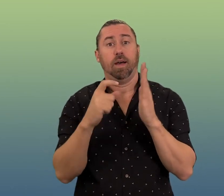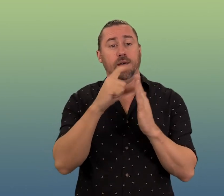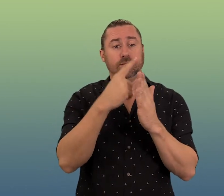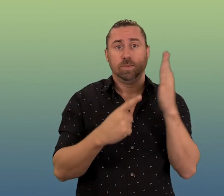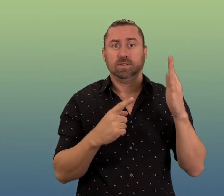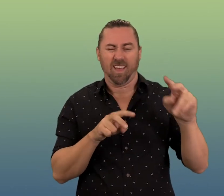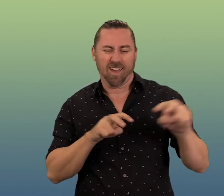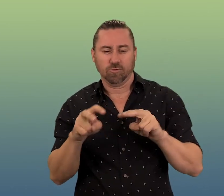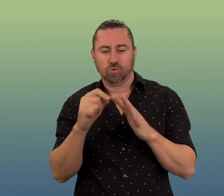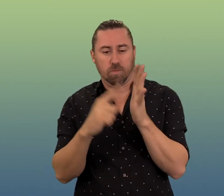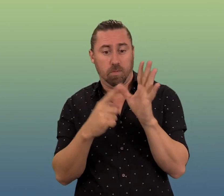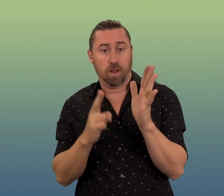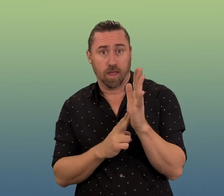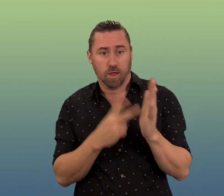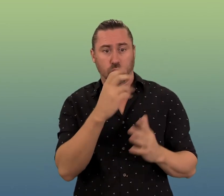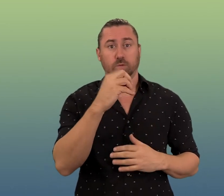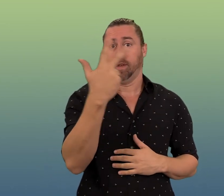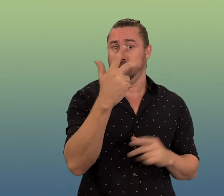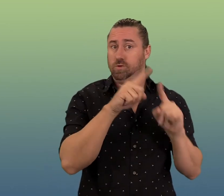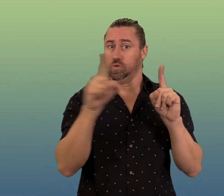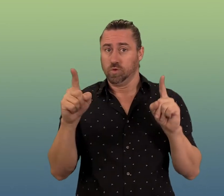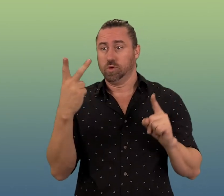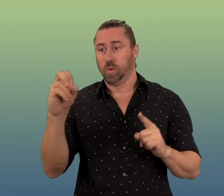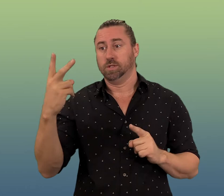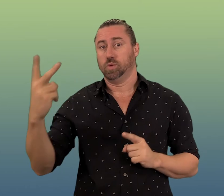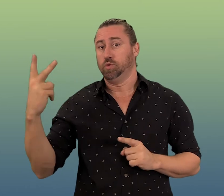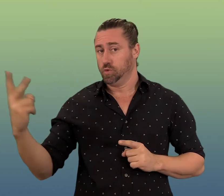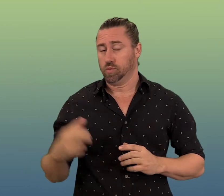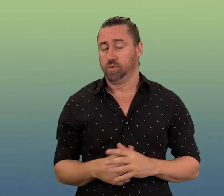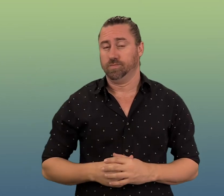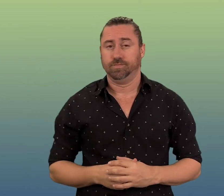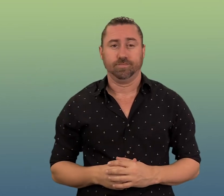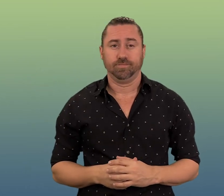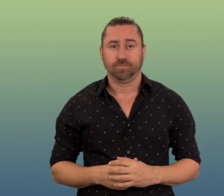TMR Disability Action Plan, 2018 to 2022.